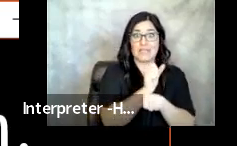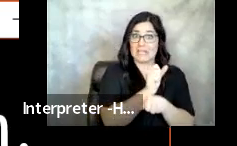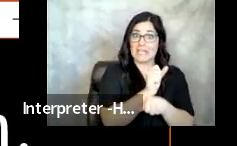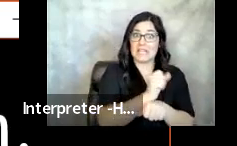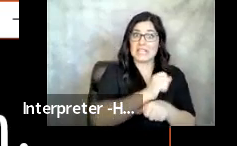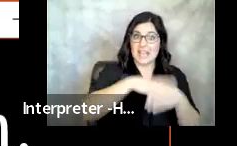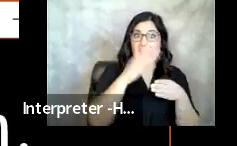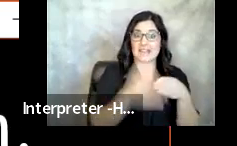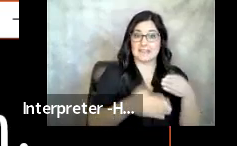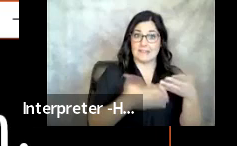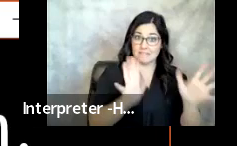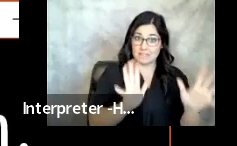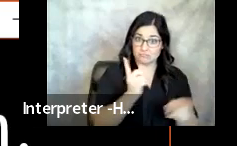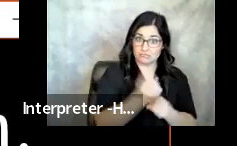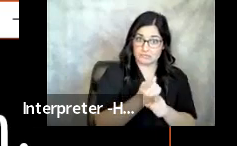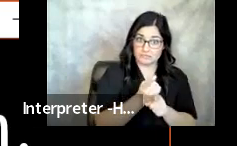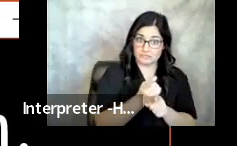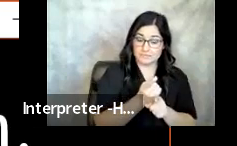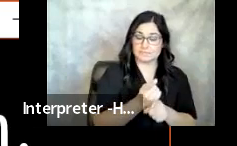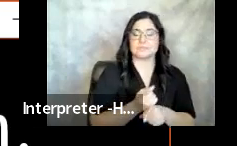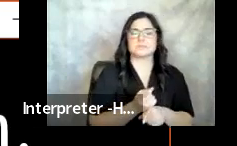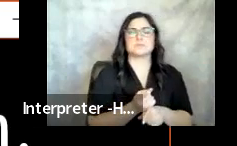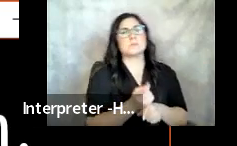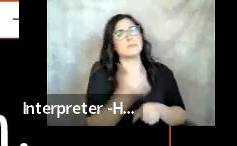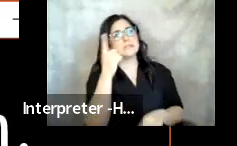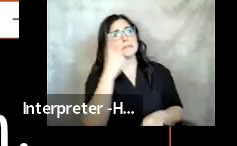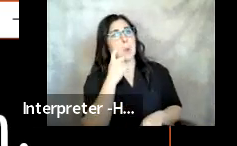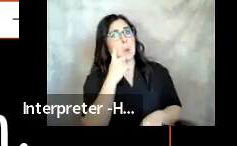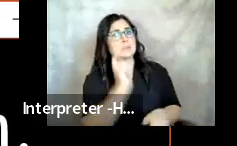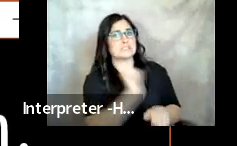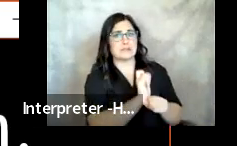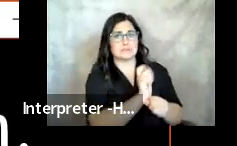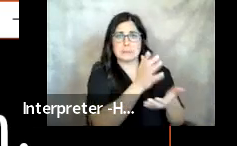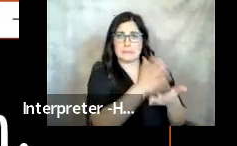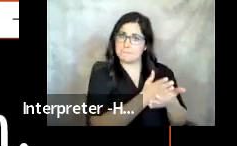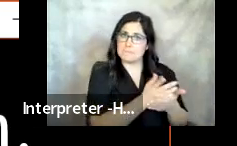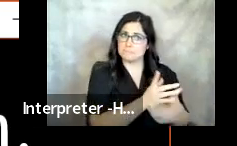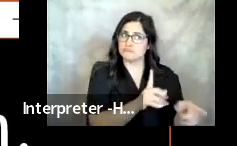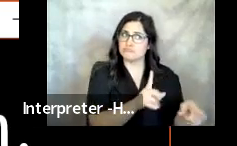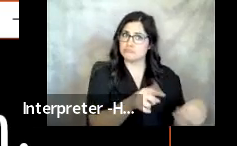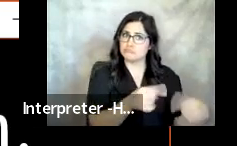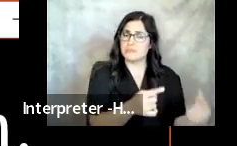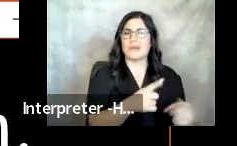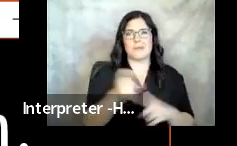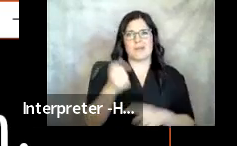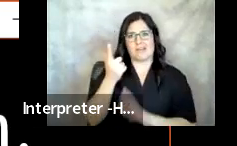Well, I suppose. No more slavery, but all sorts of laws are. Passed.